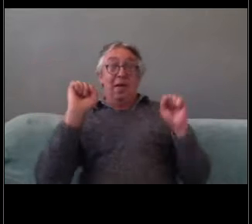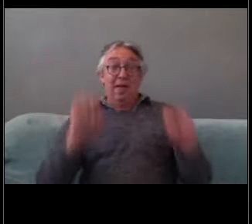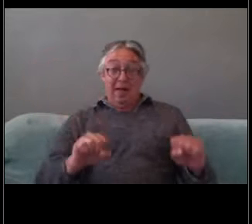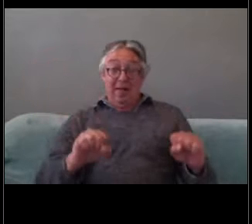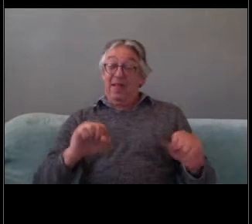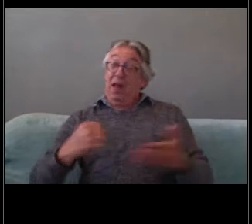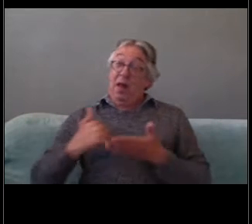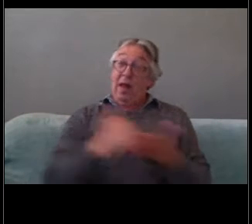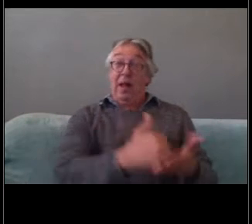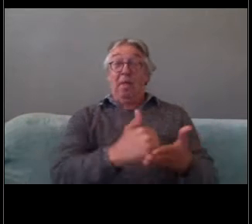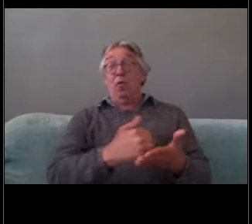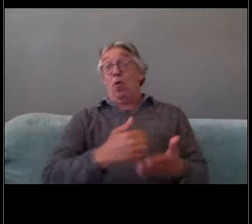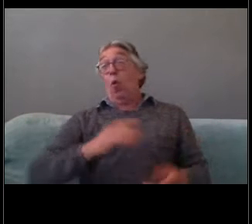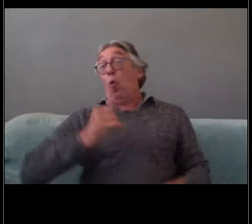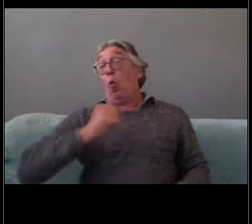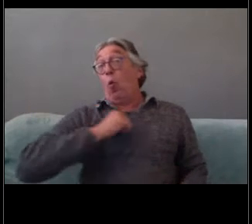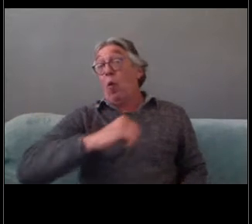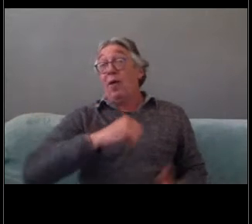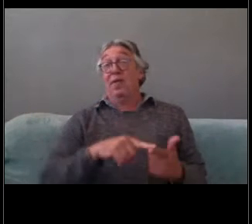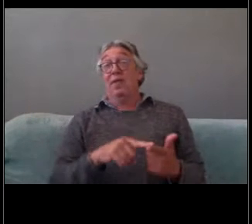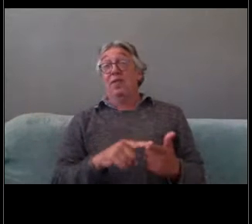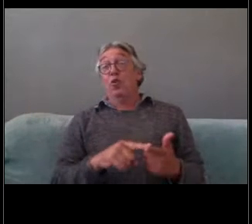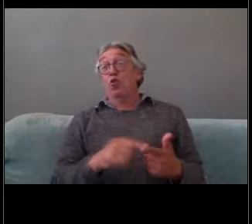to this point to the challenges we're facing today.